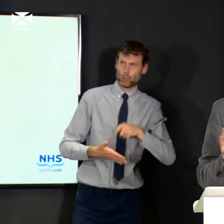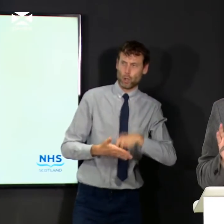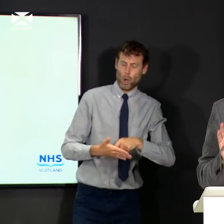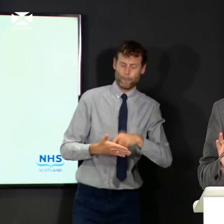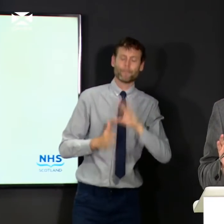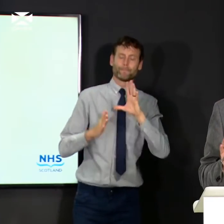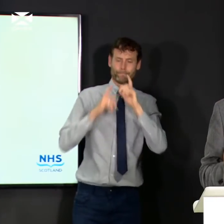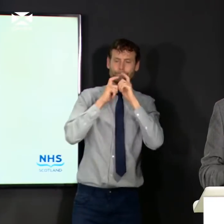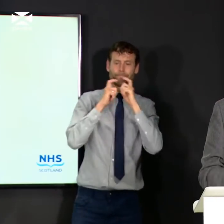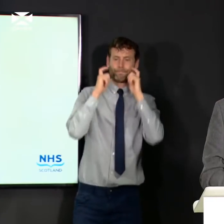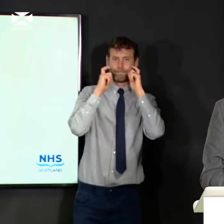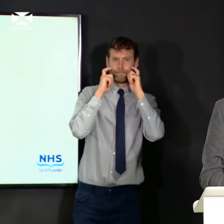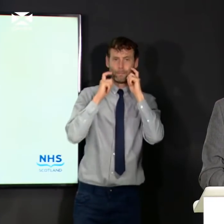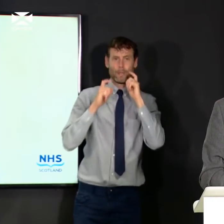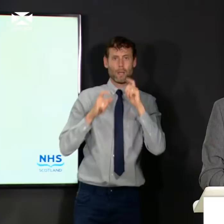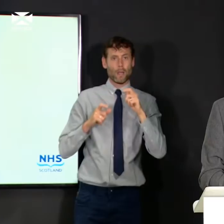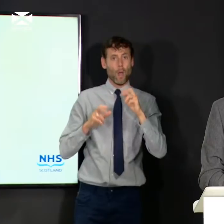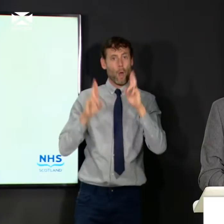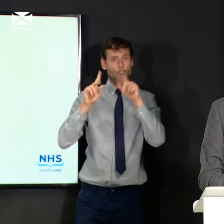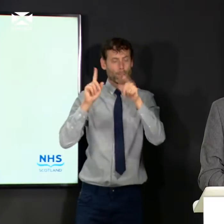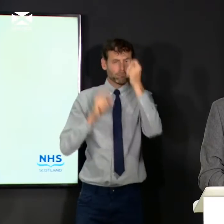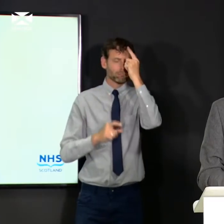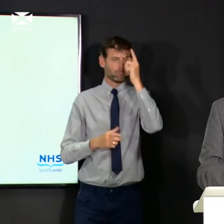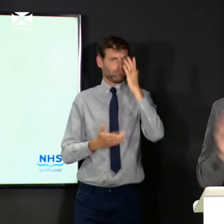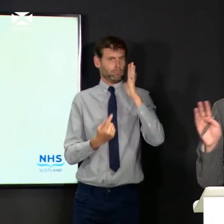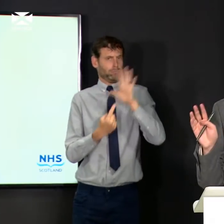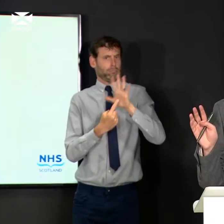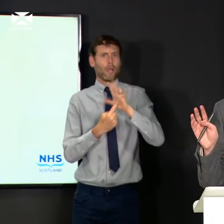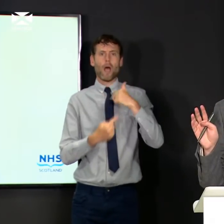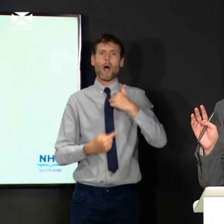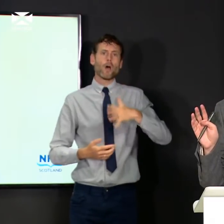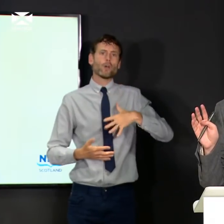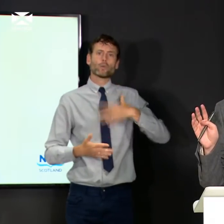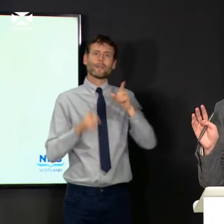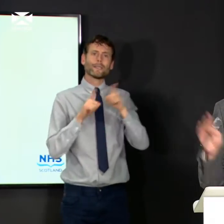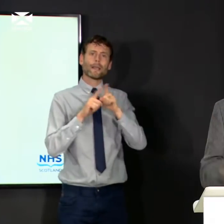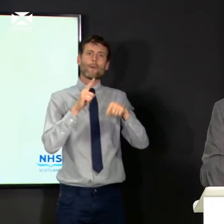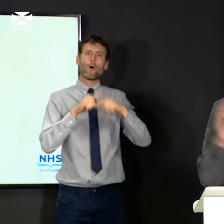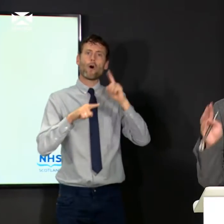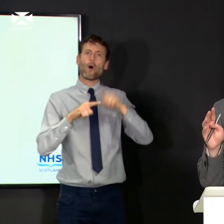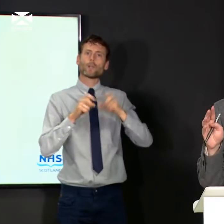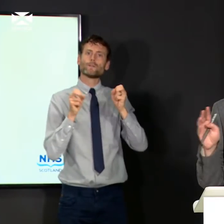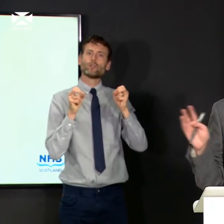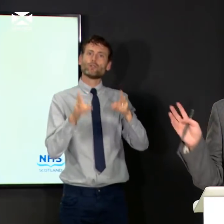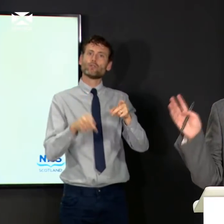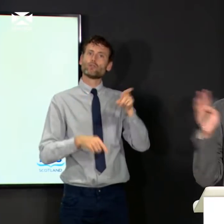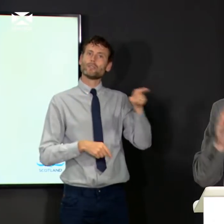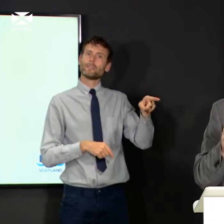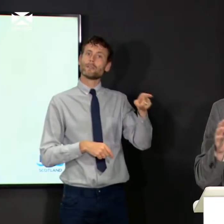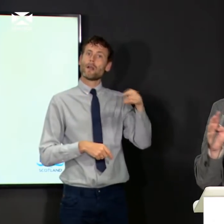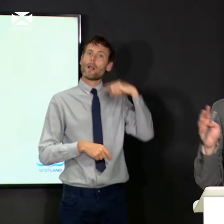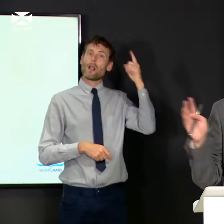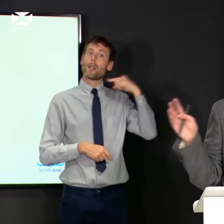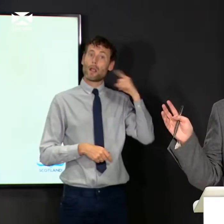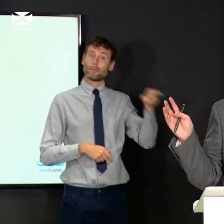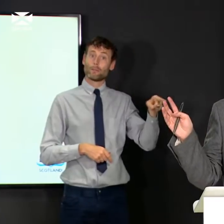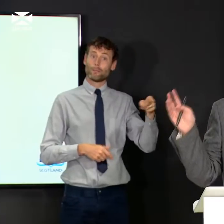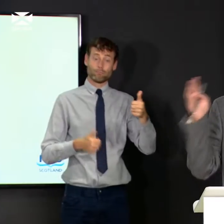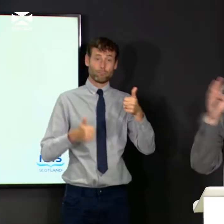I don't want to see what I saw in Oxford Street when London opened its shops, with huge crowds